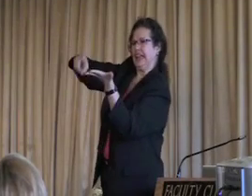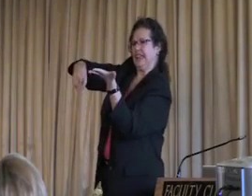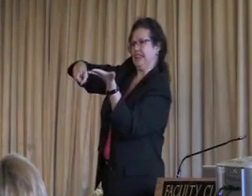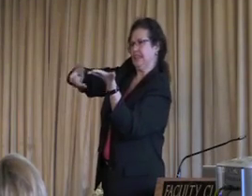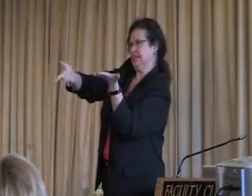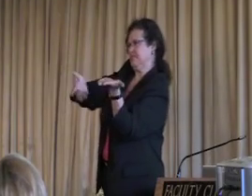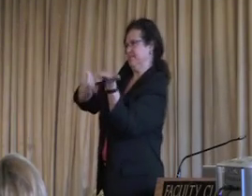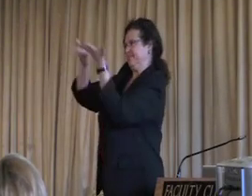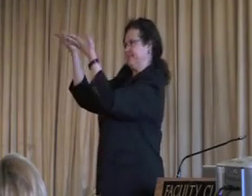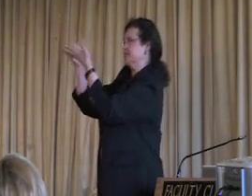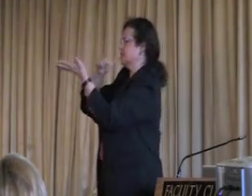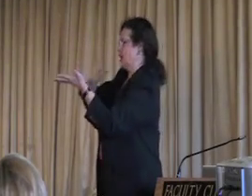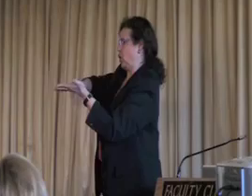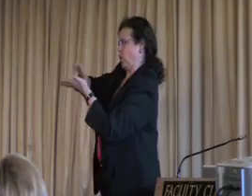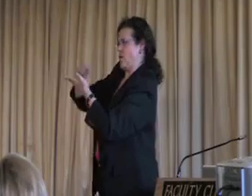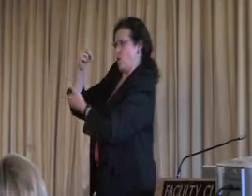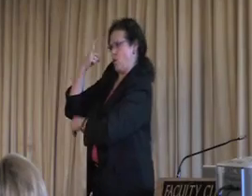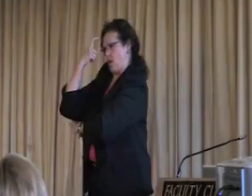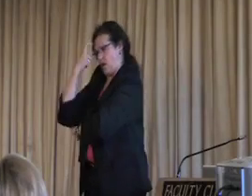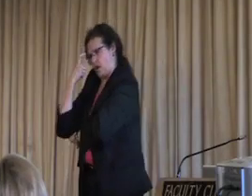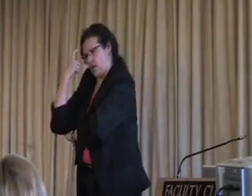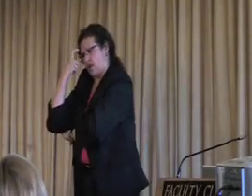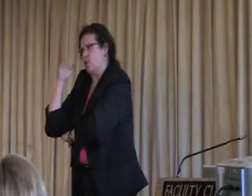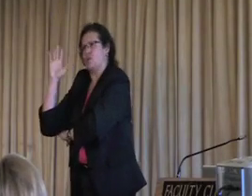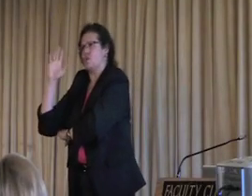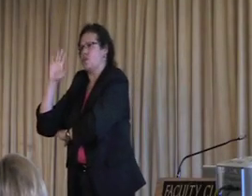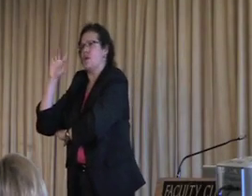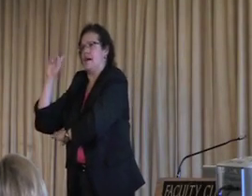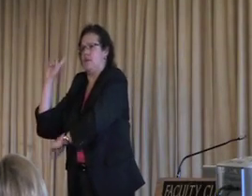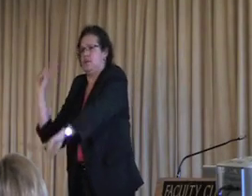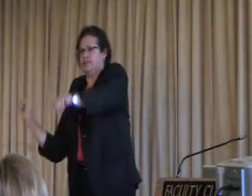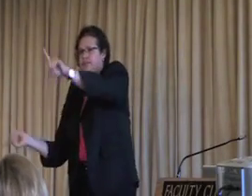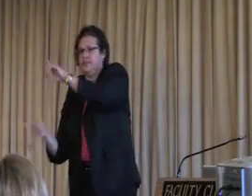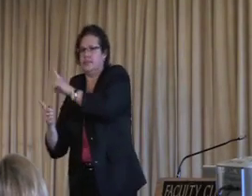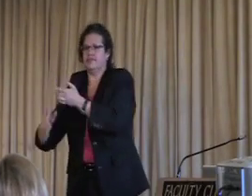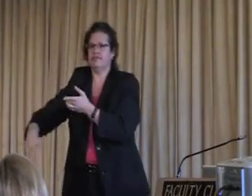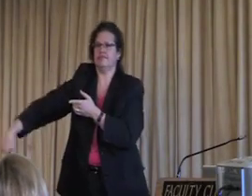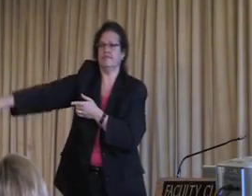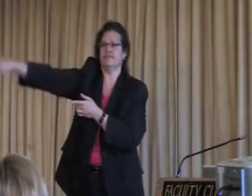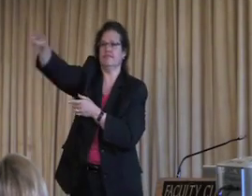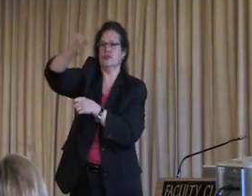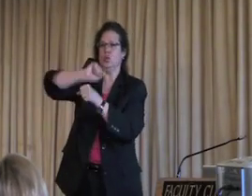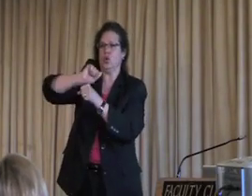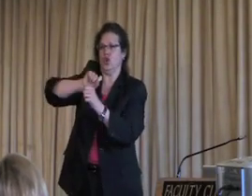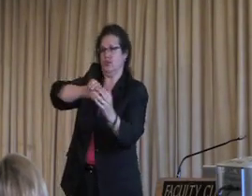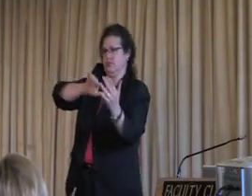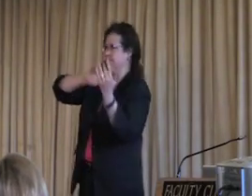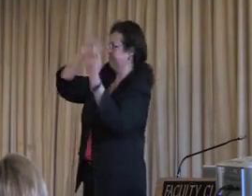to ask the university questions. They need to bring their needs forward. The roles need